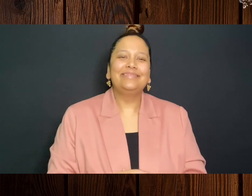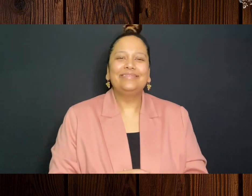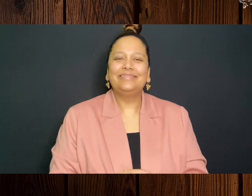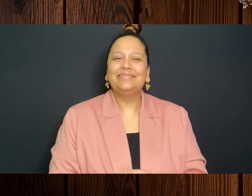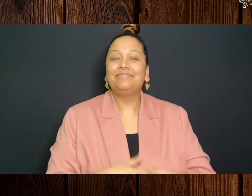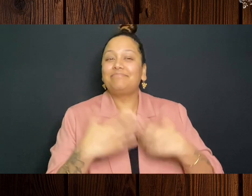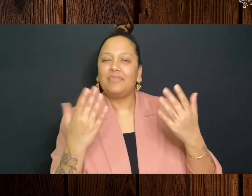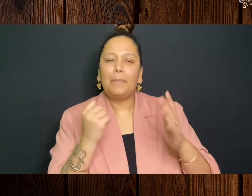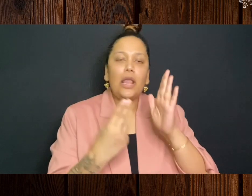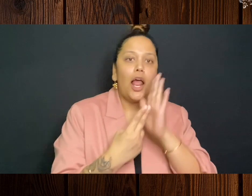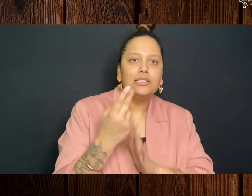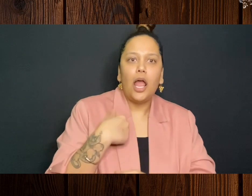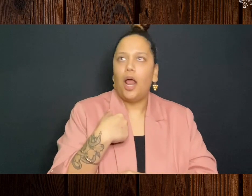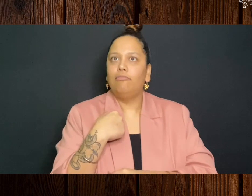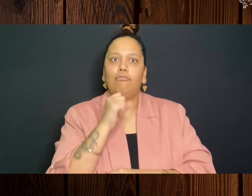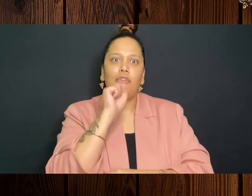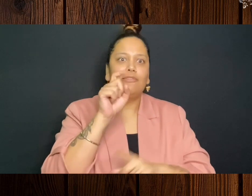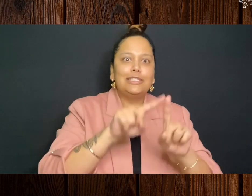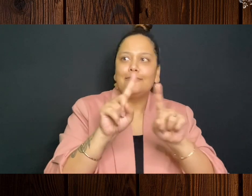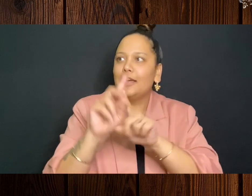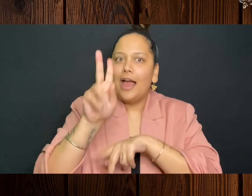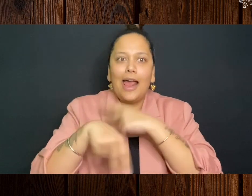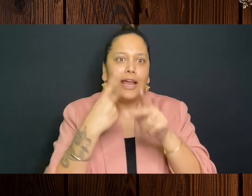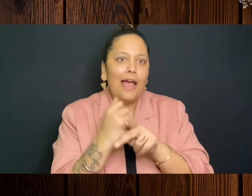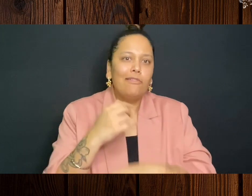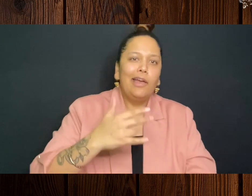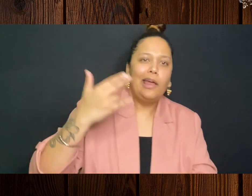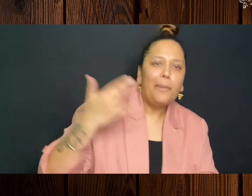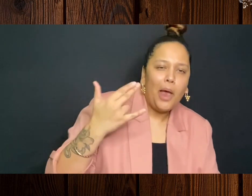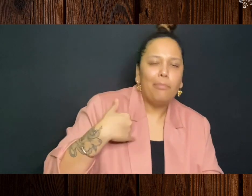to be honest, like, I loved all kinds of hip hop growing up.